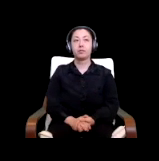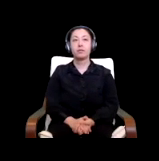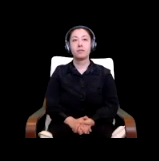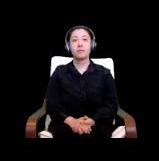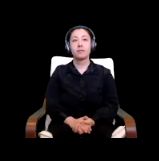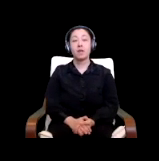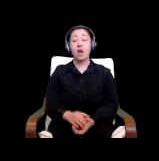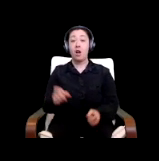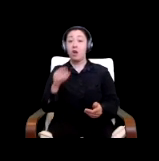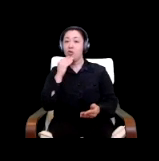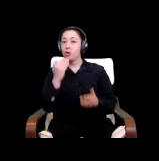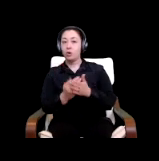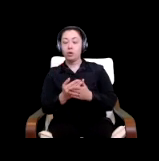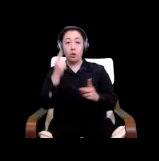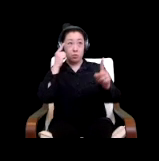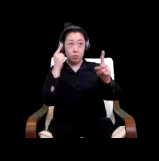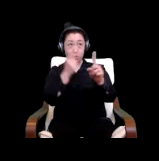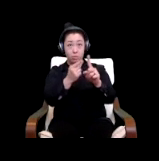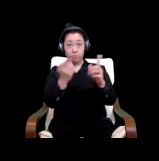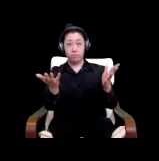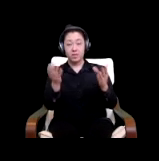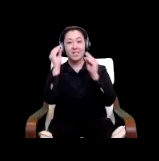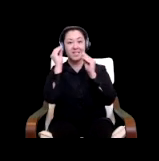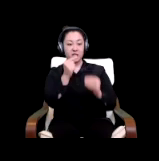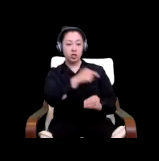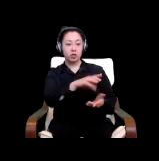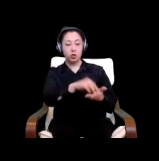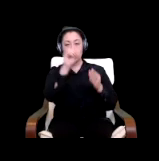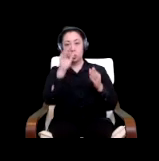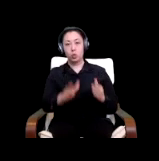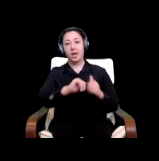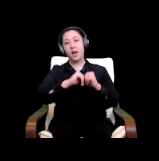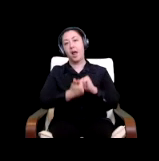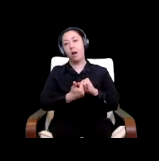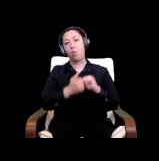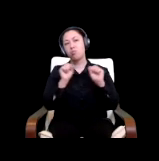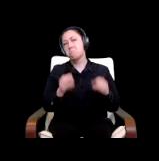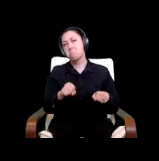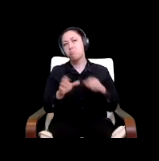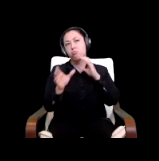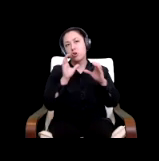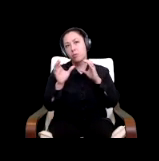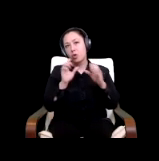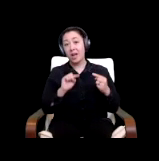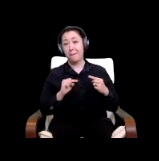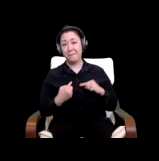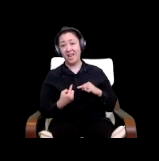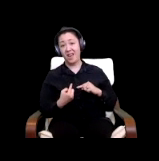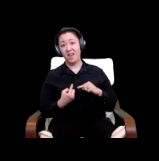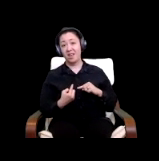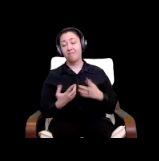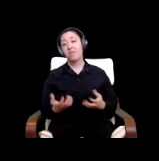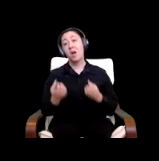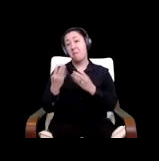be to teach the student how to communicate pain. There are many ways to go about that